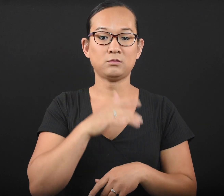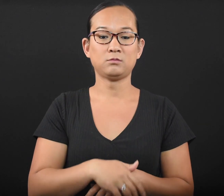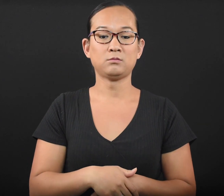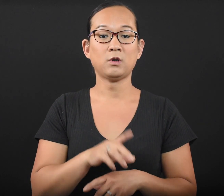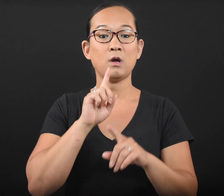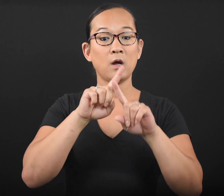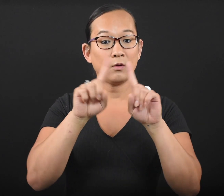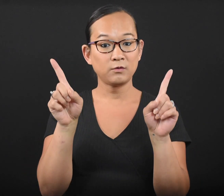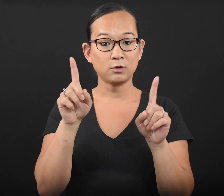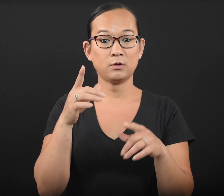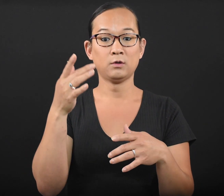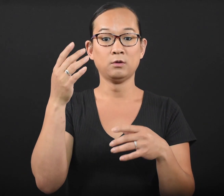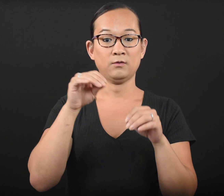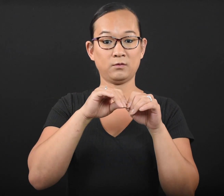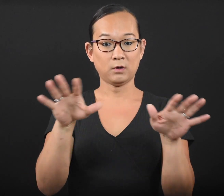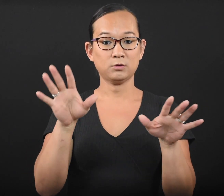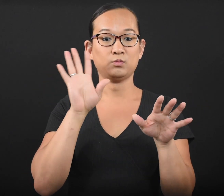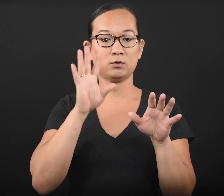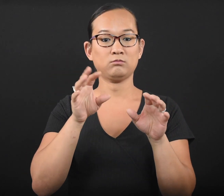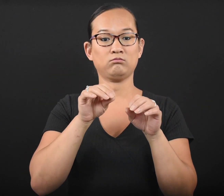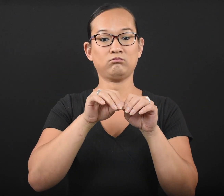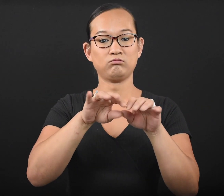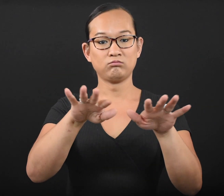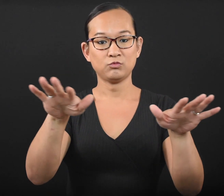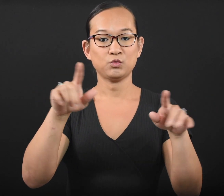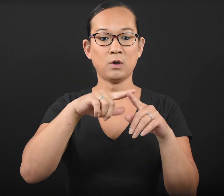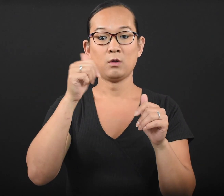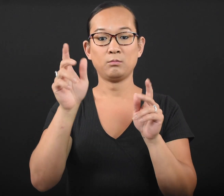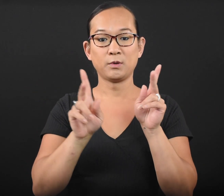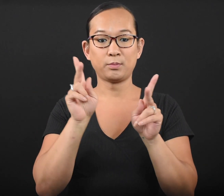The COVID-19 virus does not transmit through water while swimming. However,